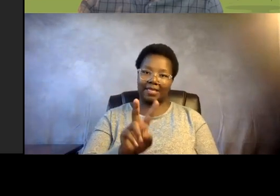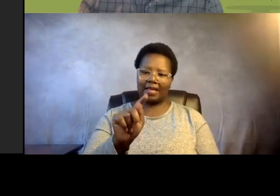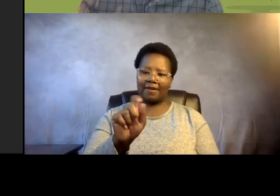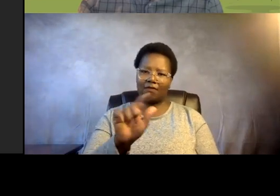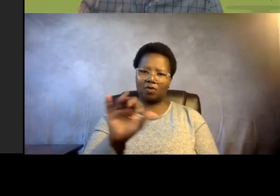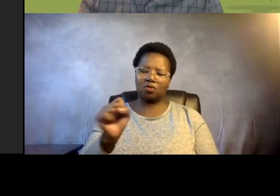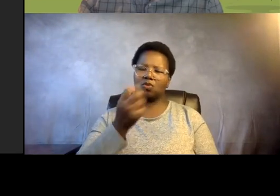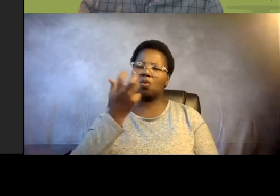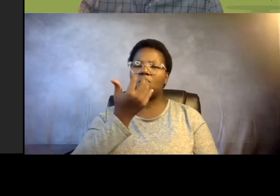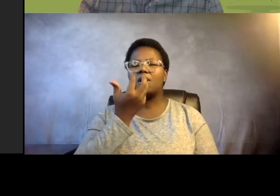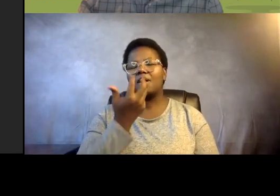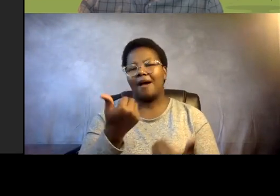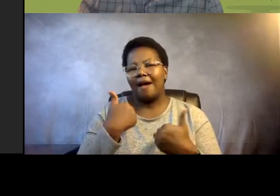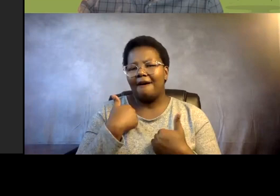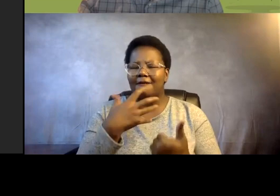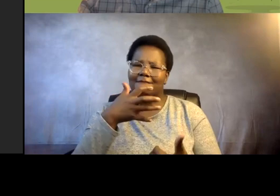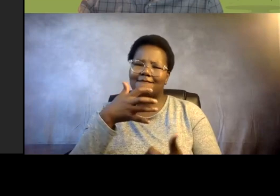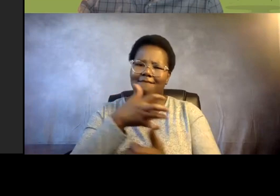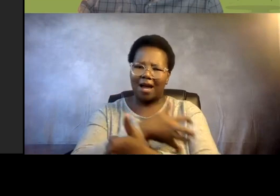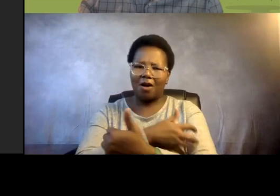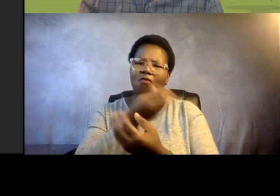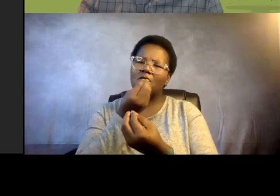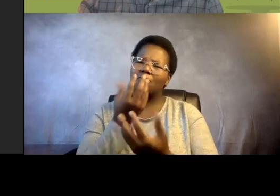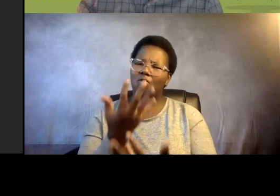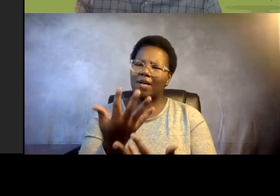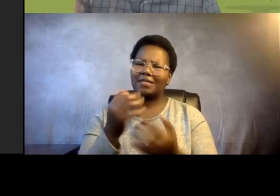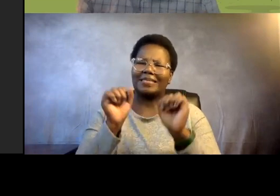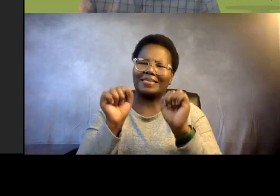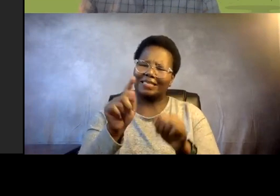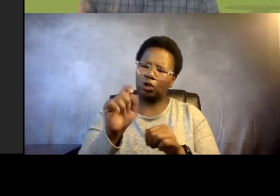very powerful tools, to test for contrast which I did unhide, but it's not letting me,